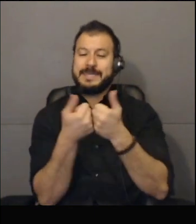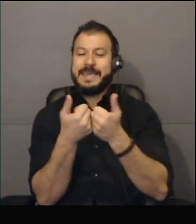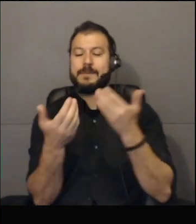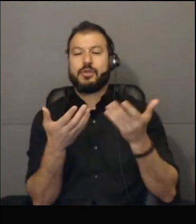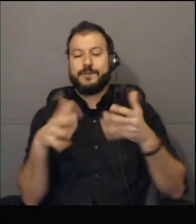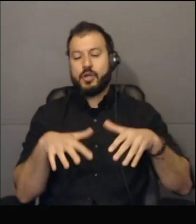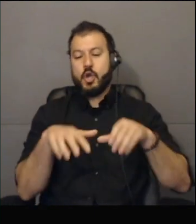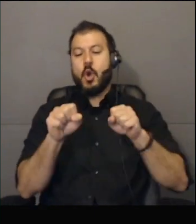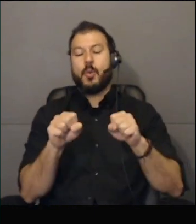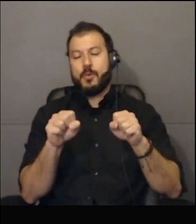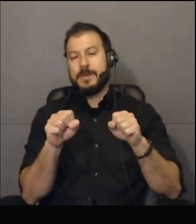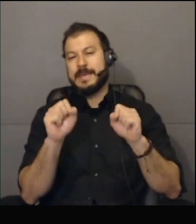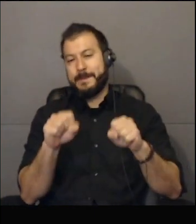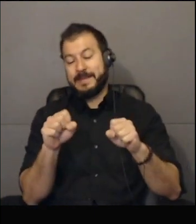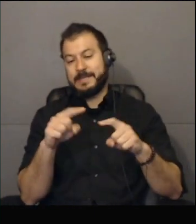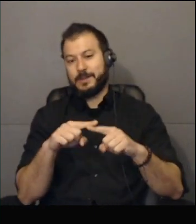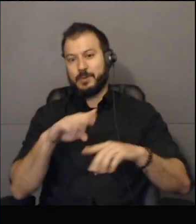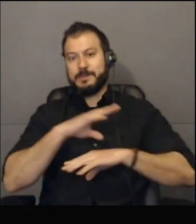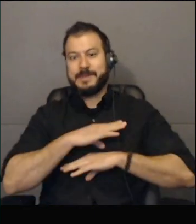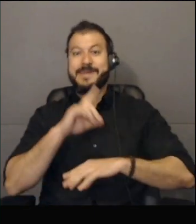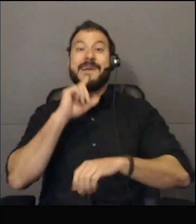capacity to meet actual player demand.